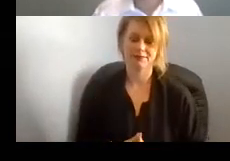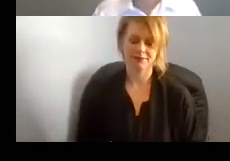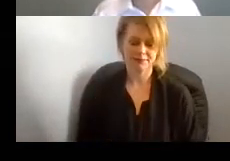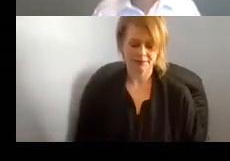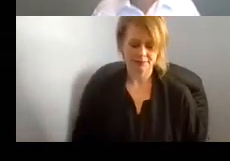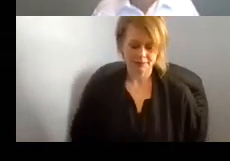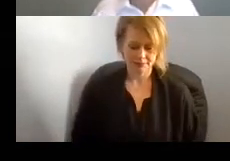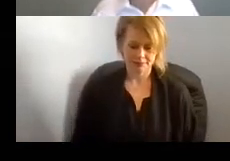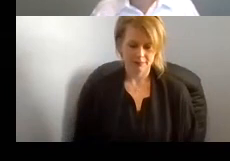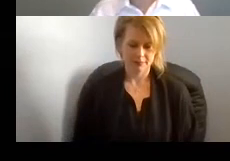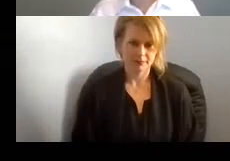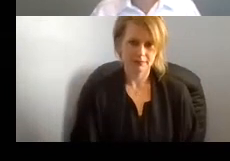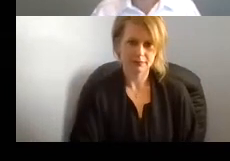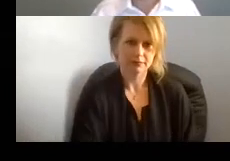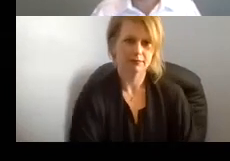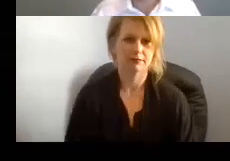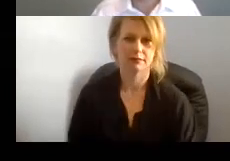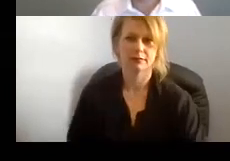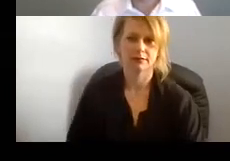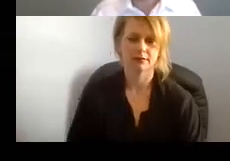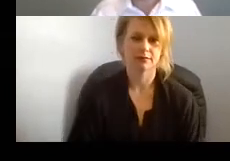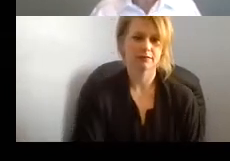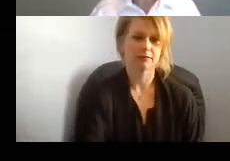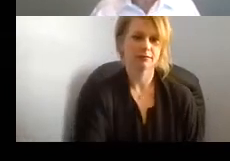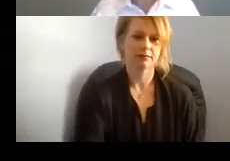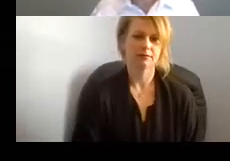such as around racial concerns, for example.